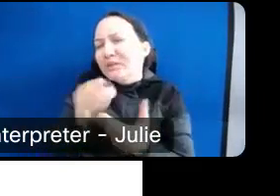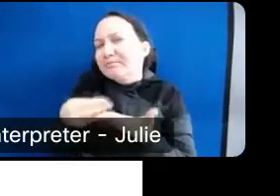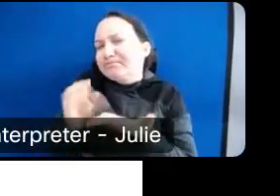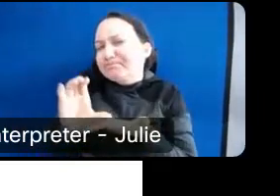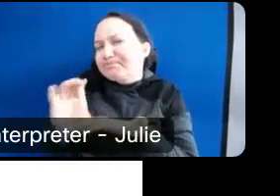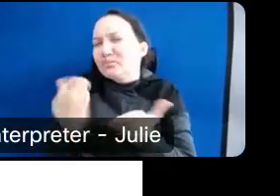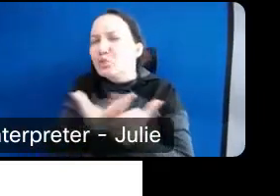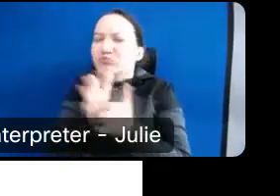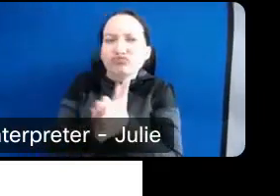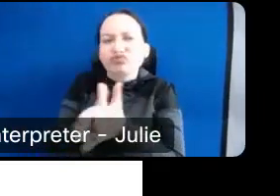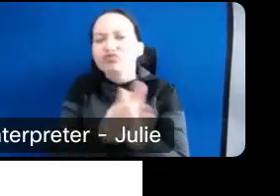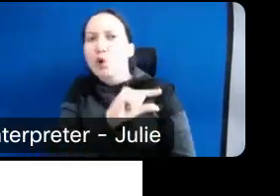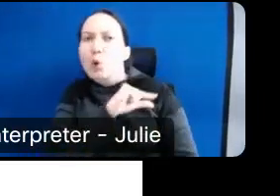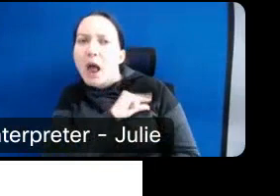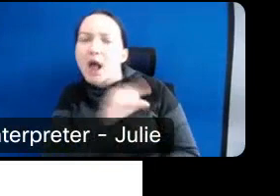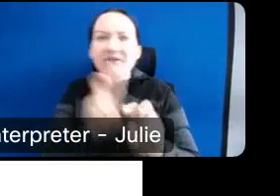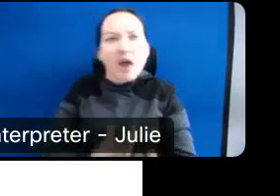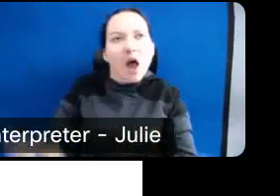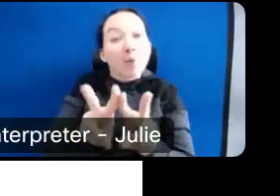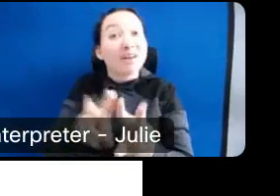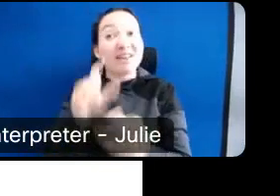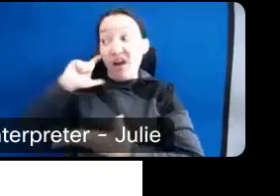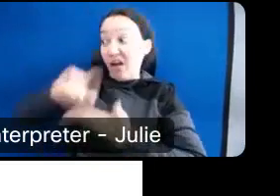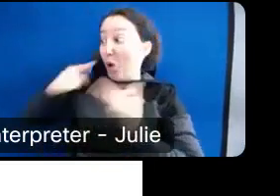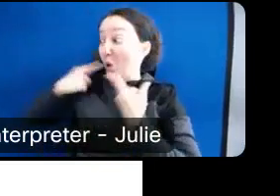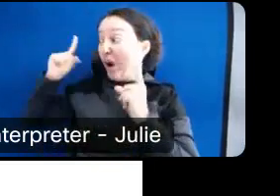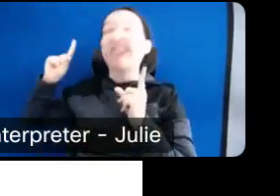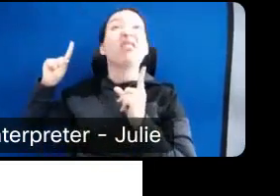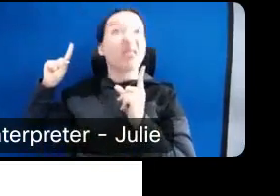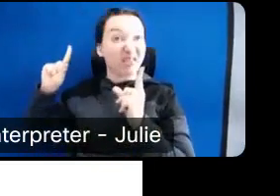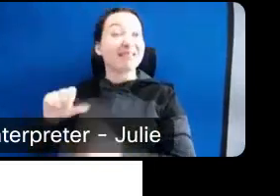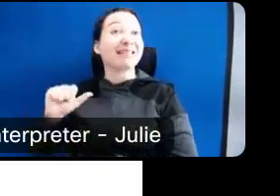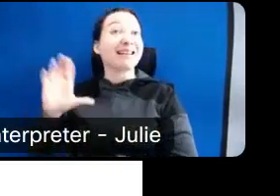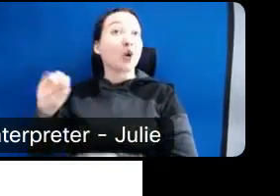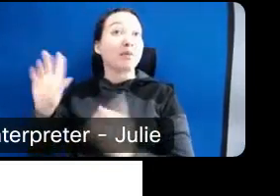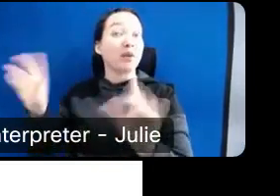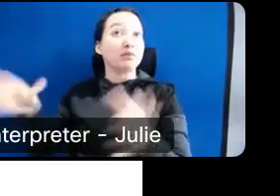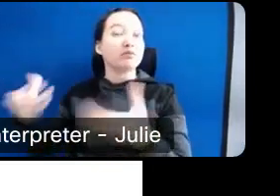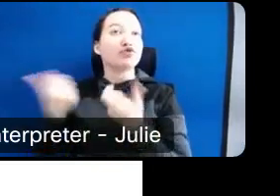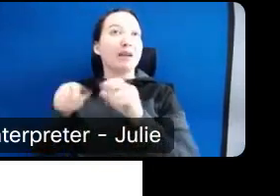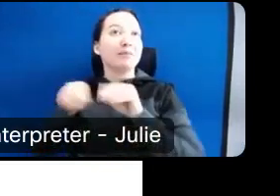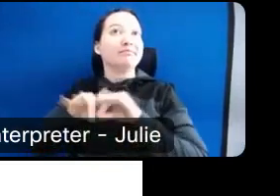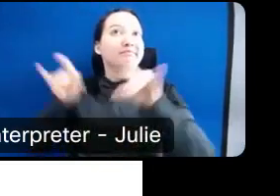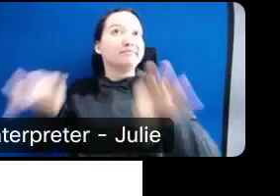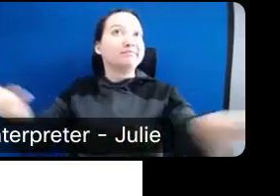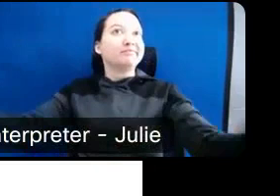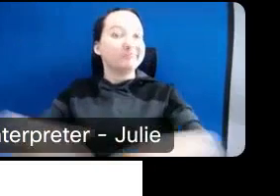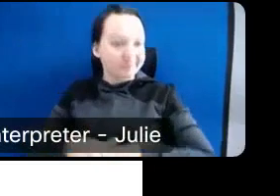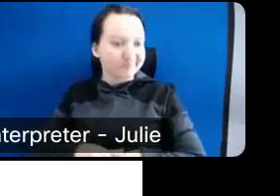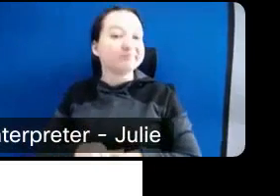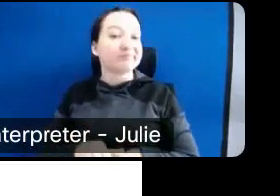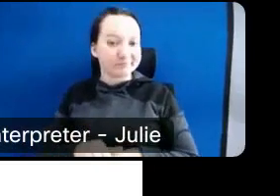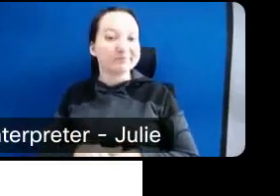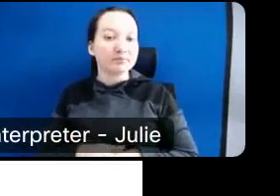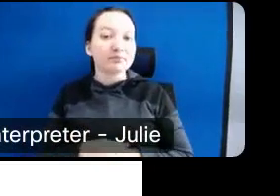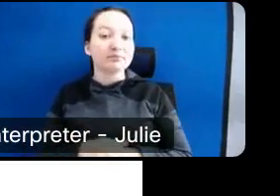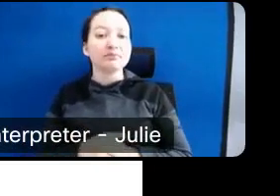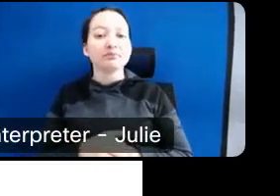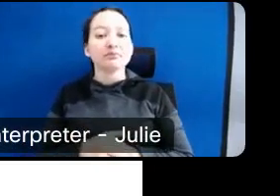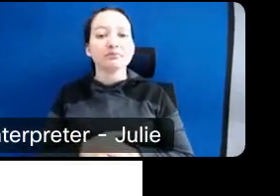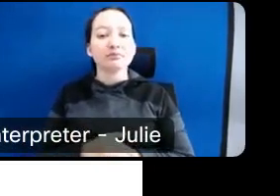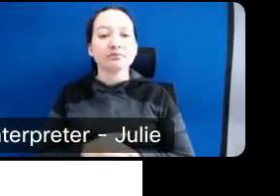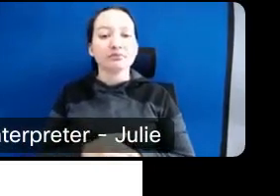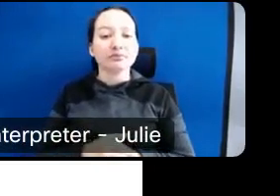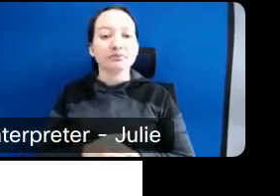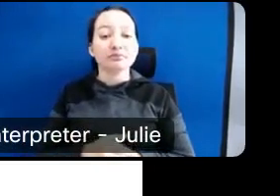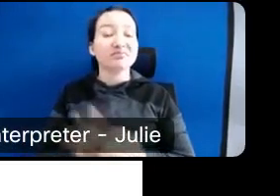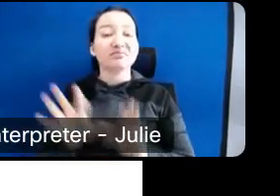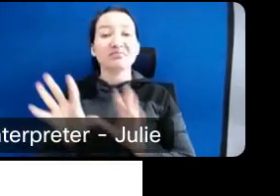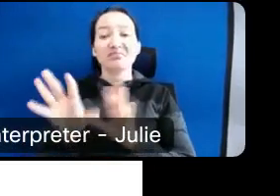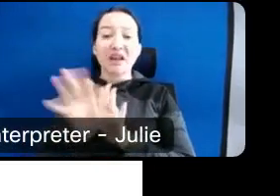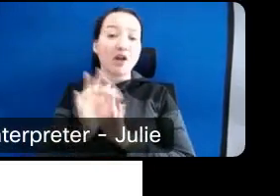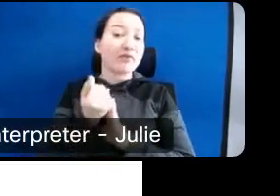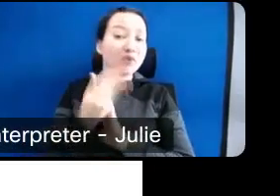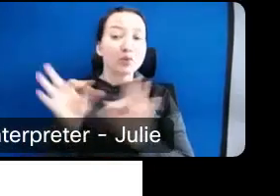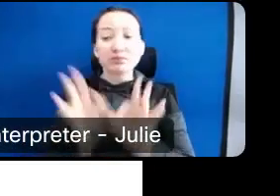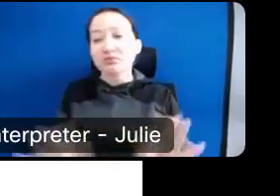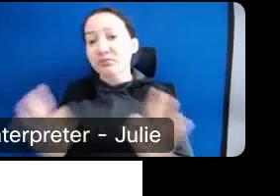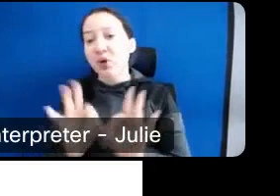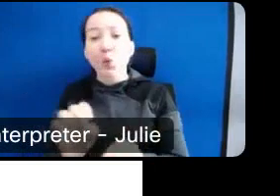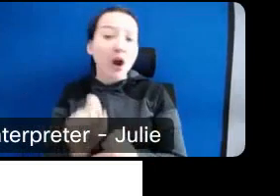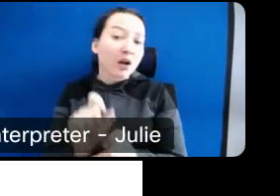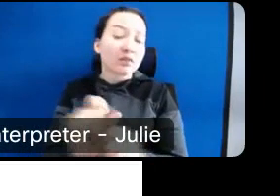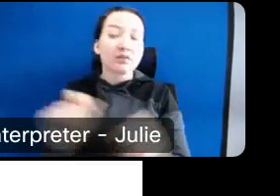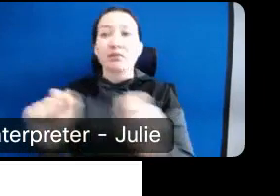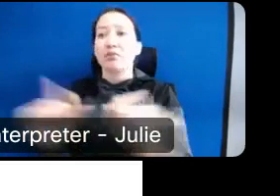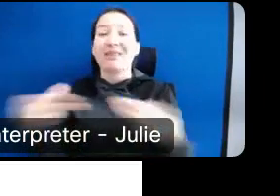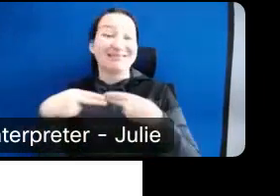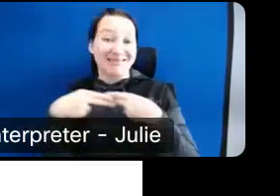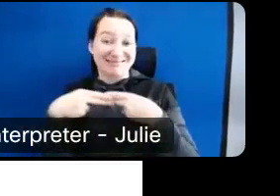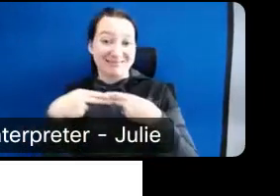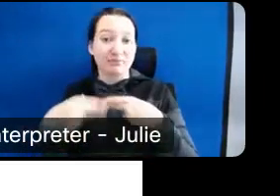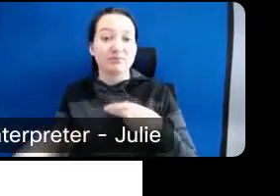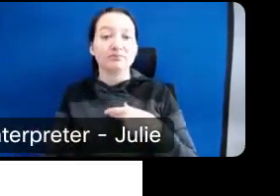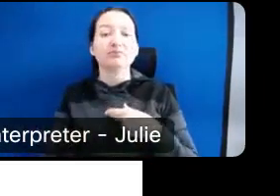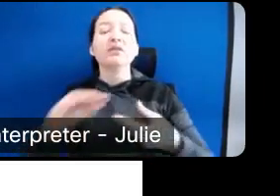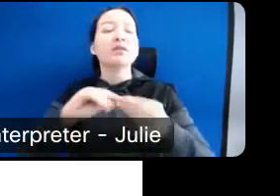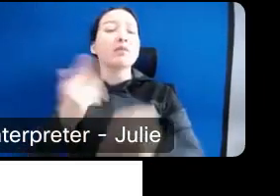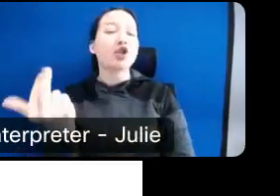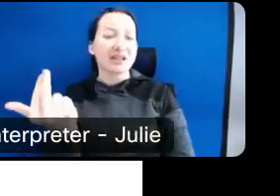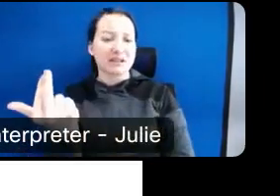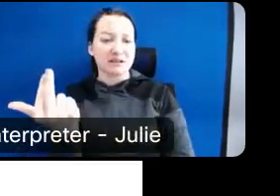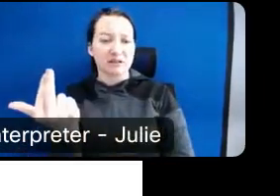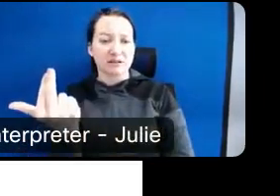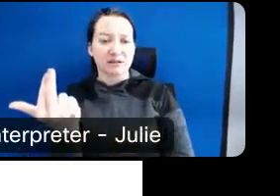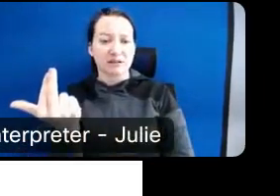To drive quality and value and then if we find things that work with our ACL population, we try to spread them around the system. So we pick out a few of the key things we're working on and we'll call out the slide. Yeah slide 13. um.